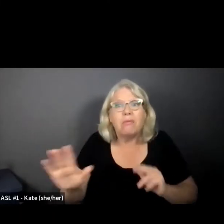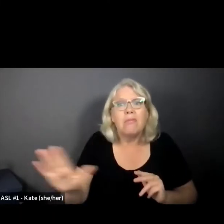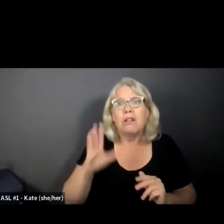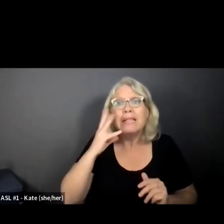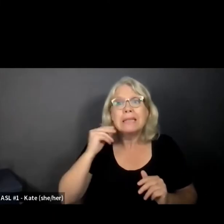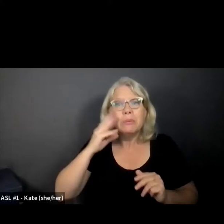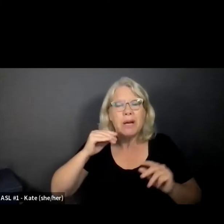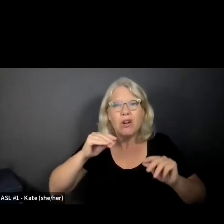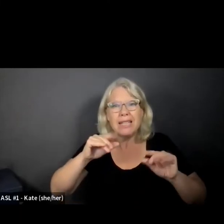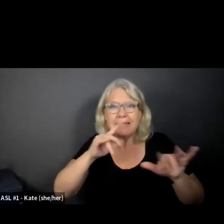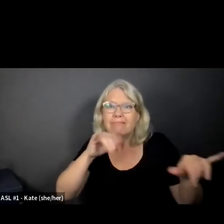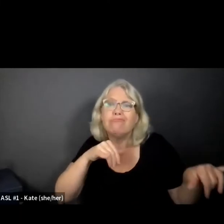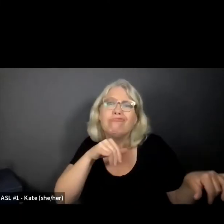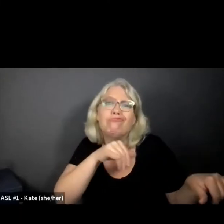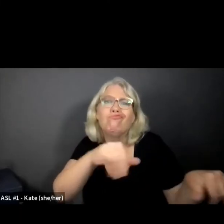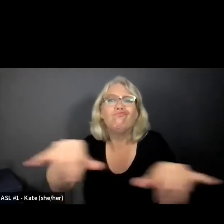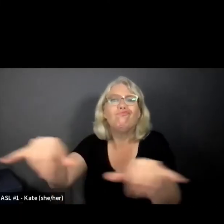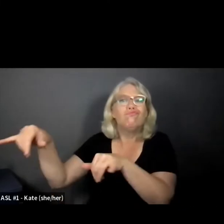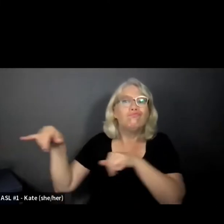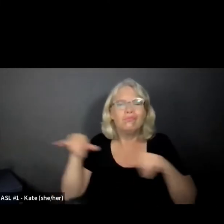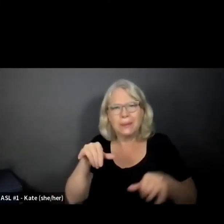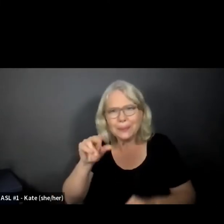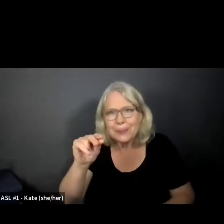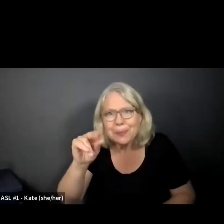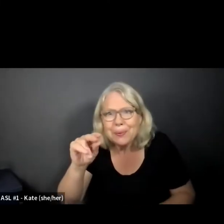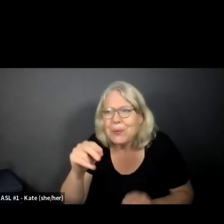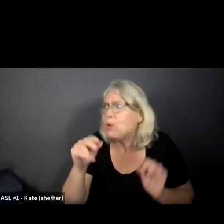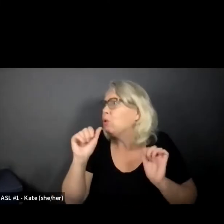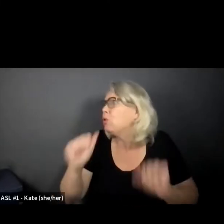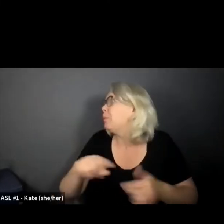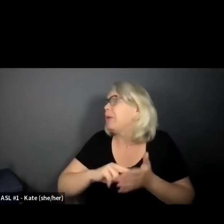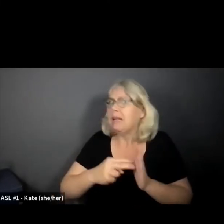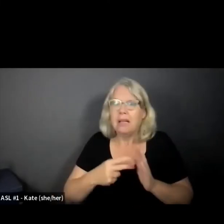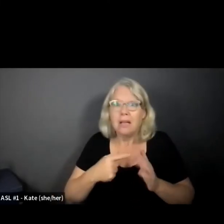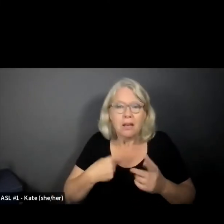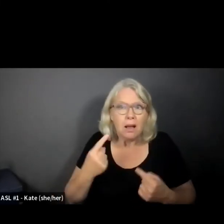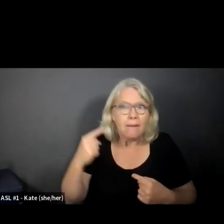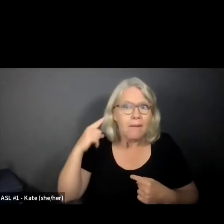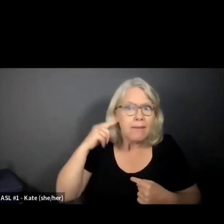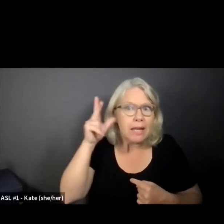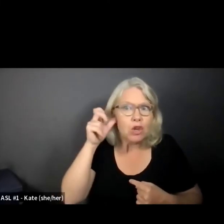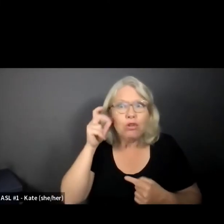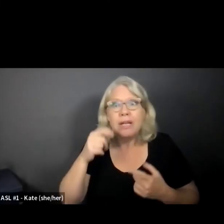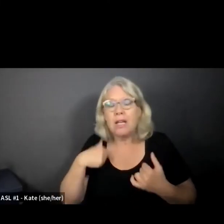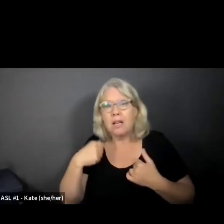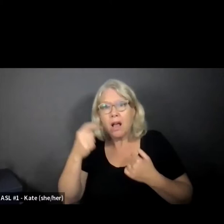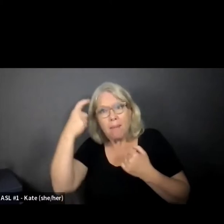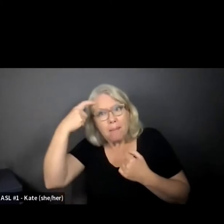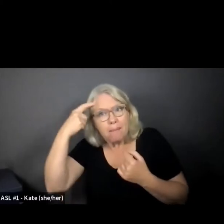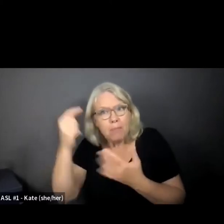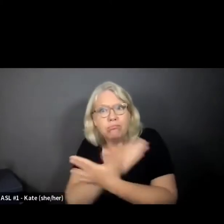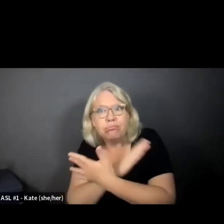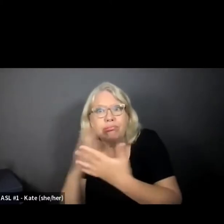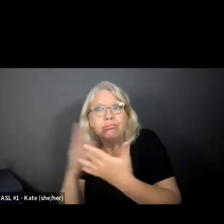IT CAN RELATE TO PAIN, FLEXIBILITY, MOBILITY, VISION, HEARING, INTELLECTUAL CAPACITY, MENTAL